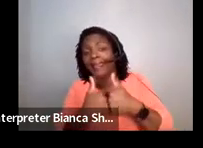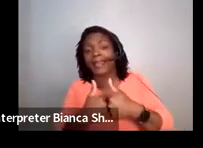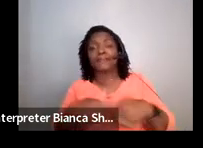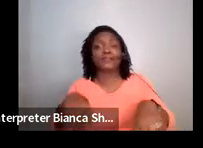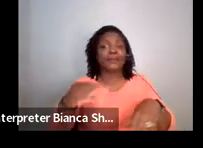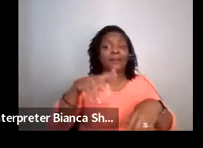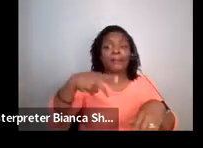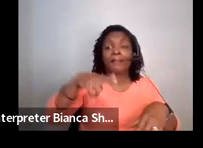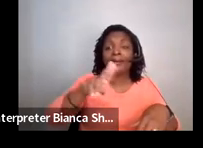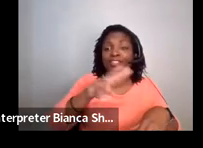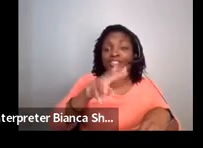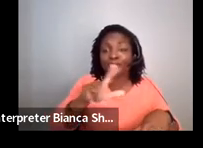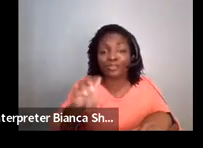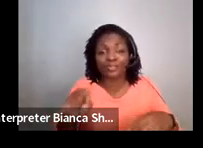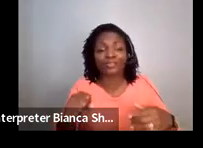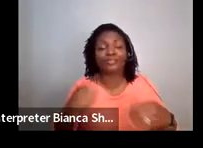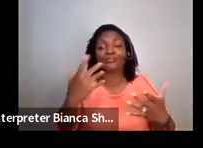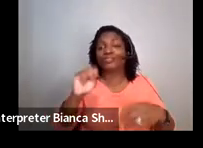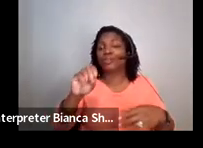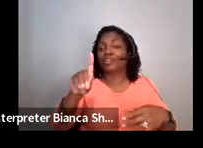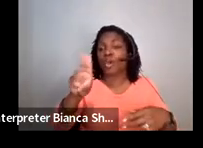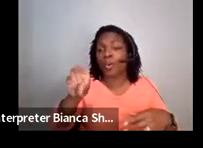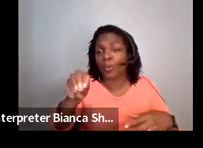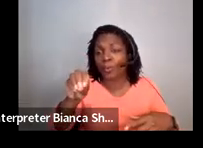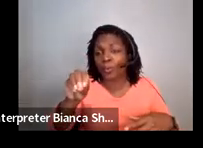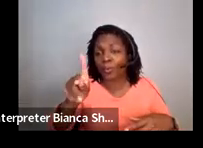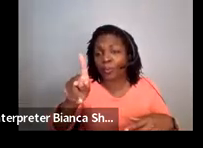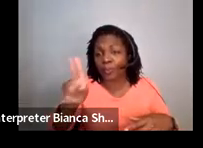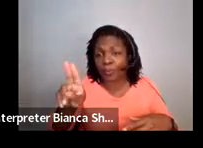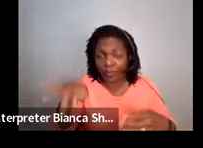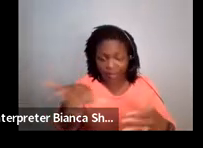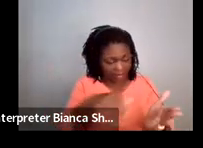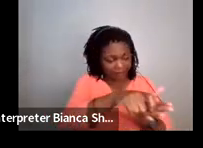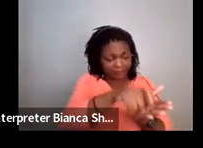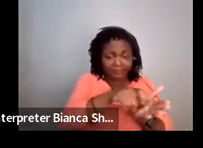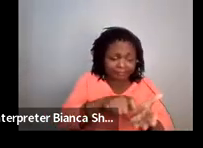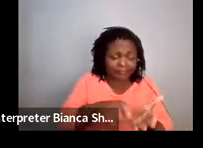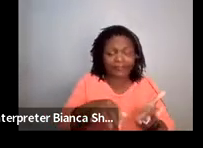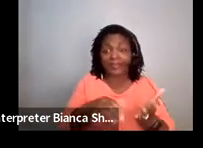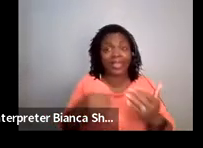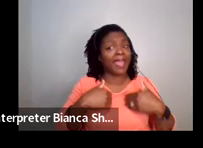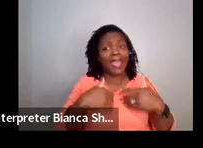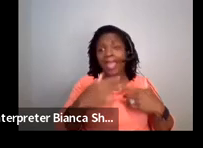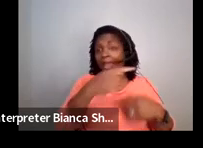You do it. I have lots of friends who now do all kind of word games on their phone.